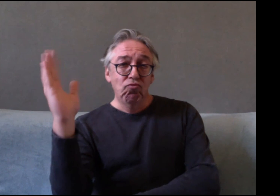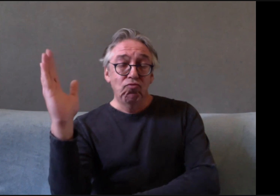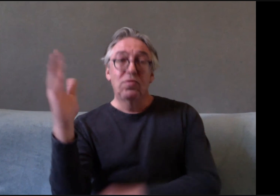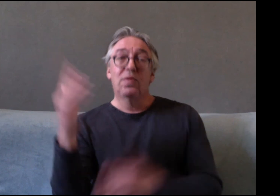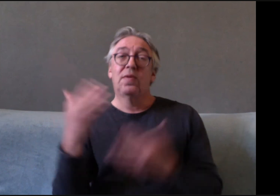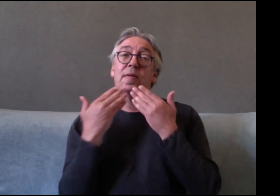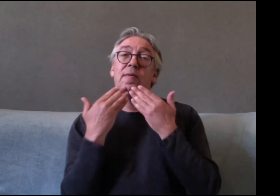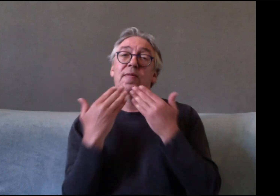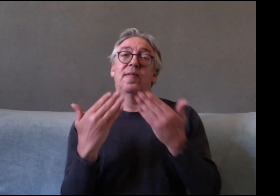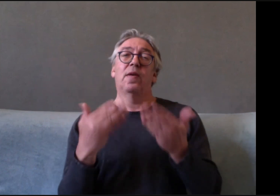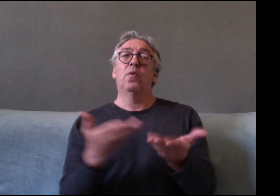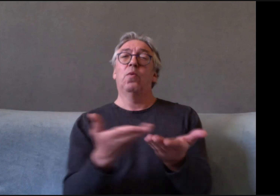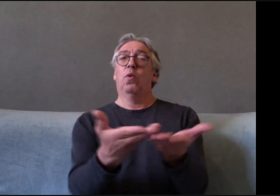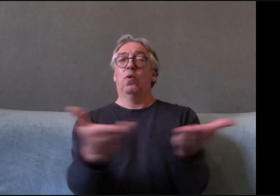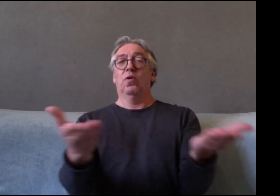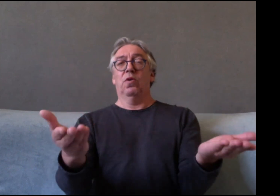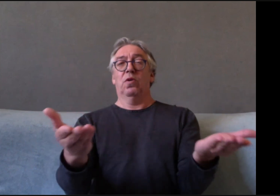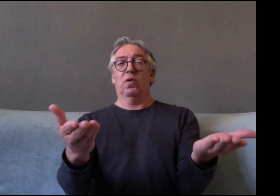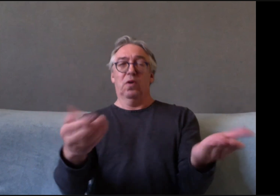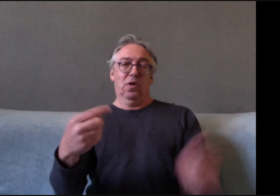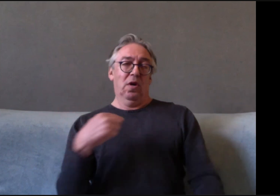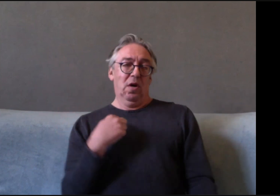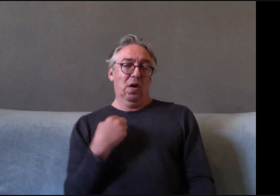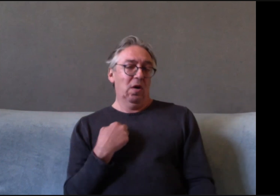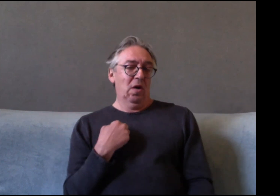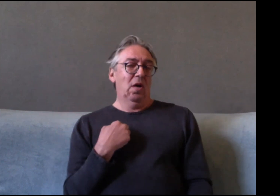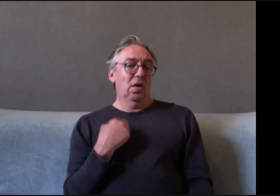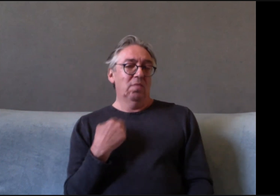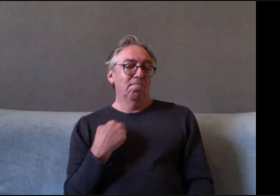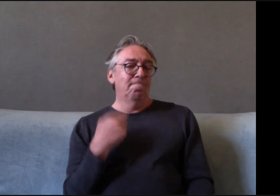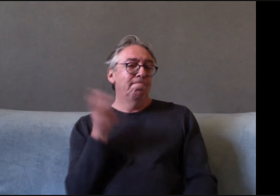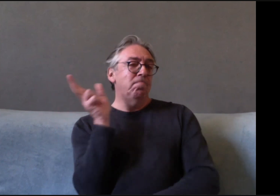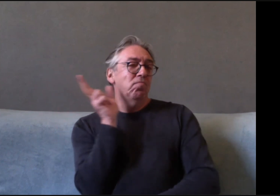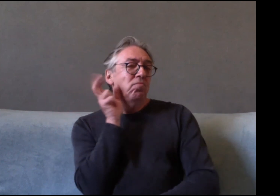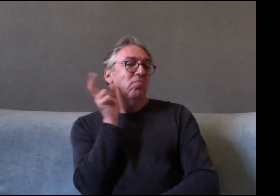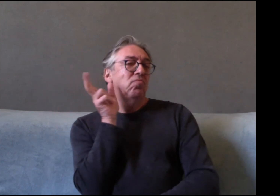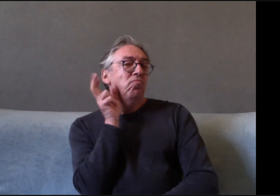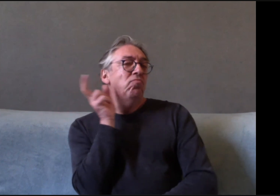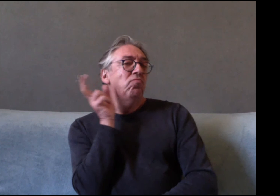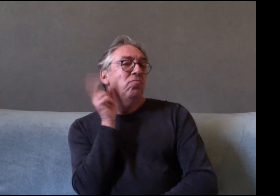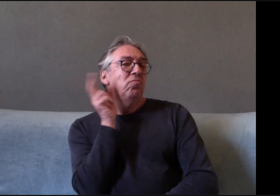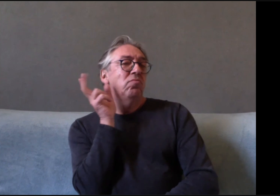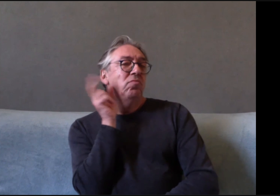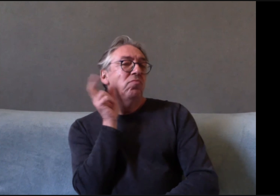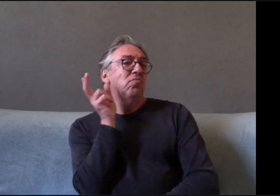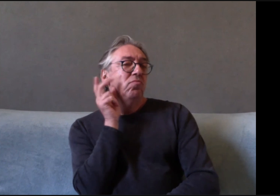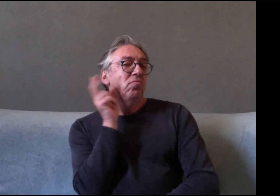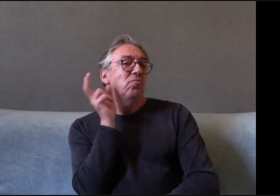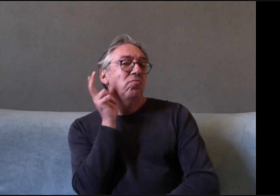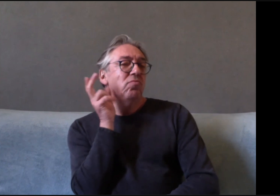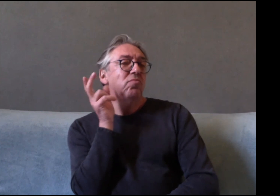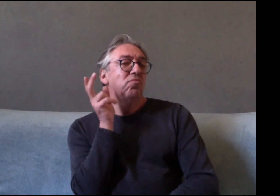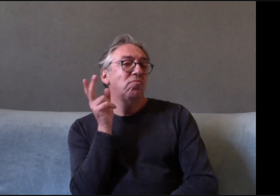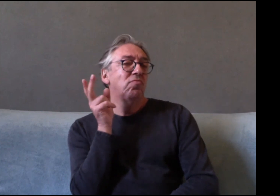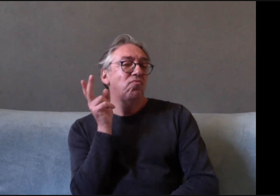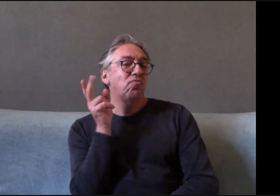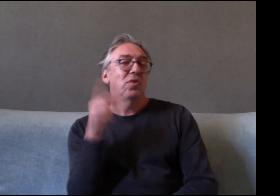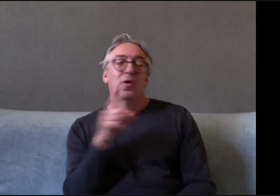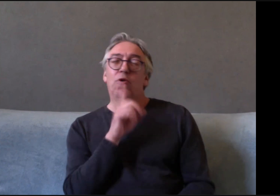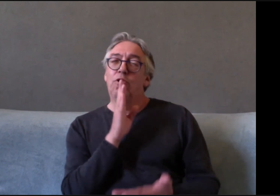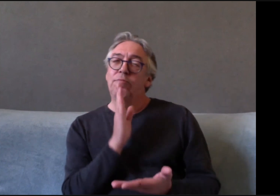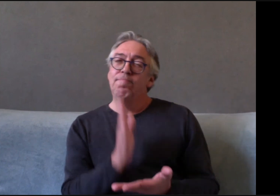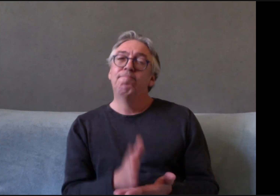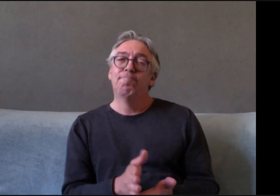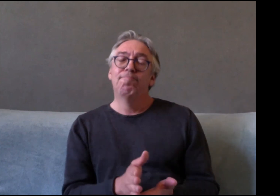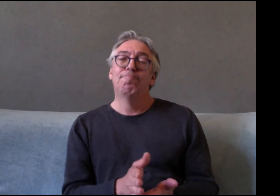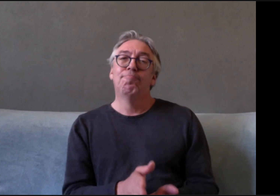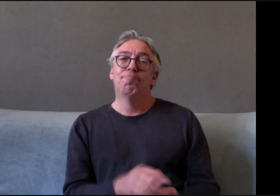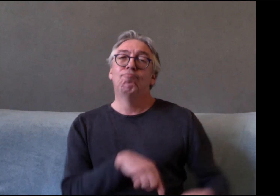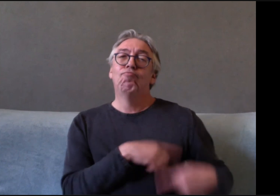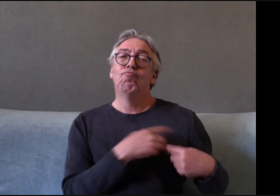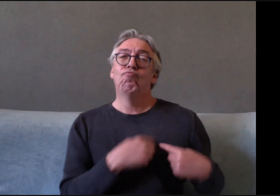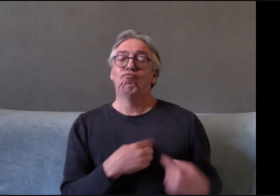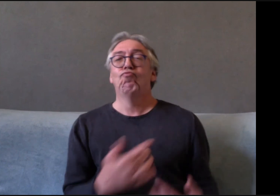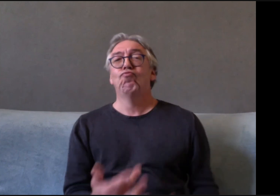I listened very carefully and I was very touched emotionally